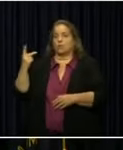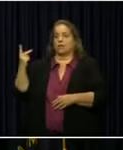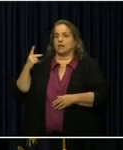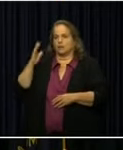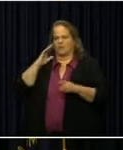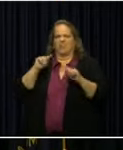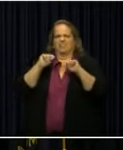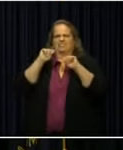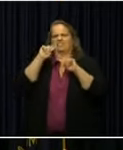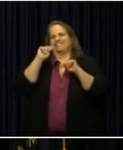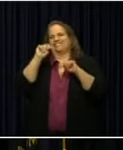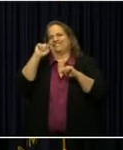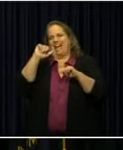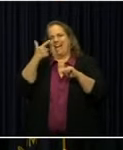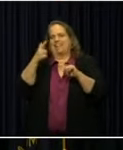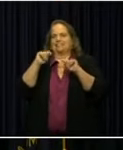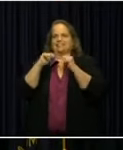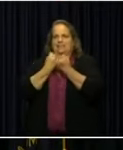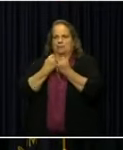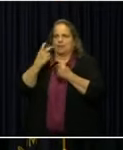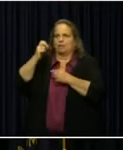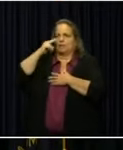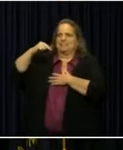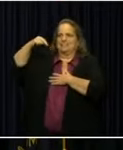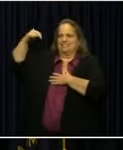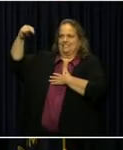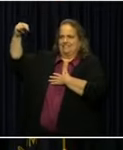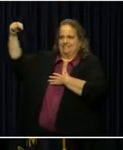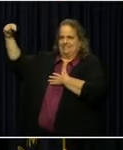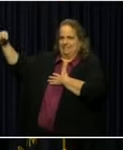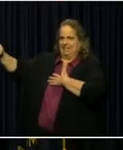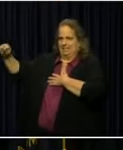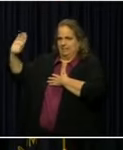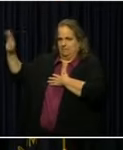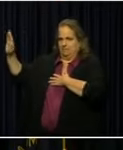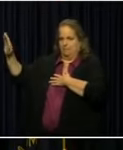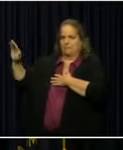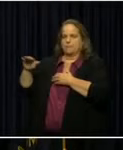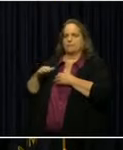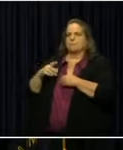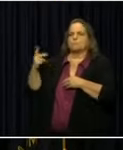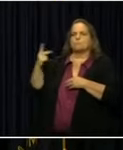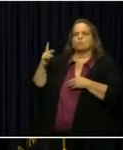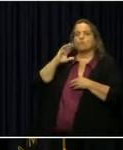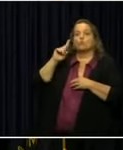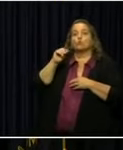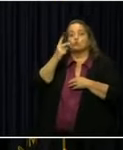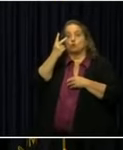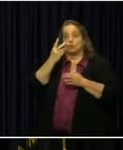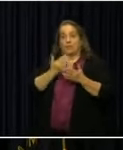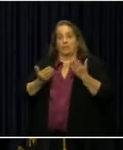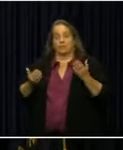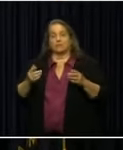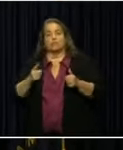PRESIDENT PUT OUT YESTERDAY. HE HAD BRIEFED ME AND ALL THE GOVERNORS ON A CALL ON IT JUST